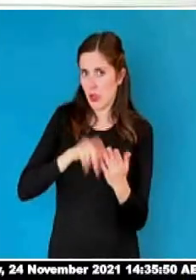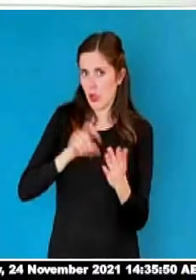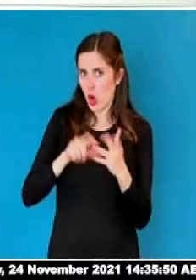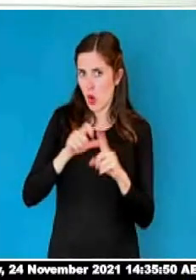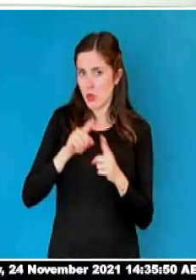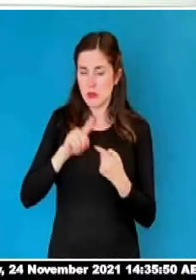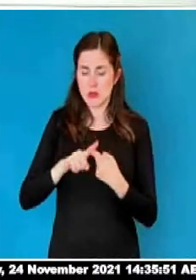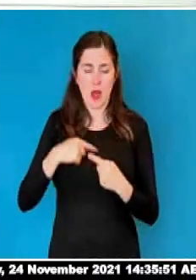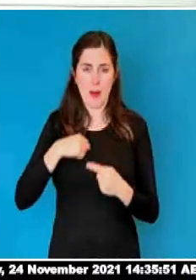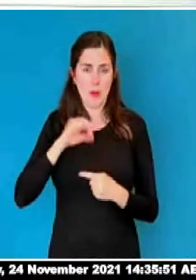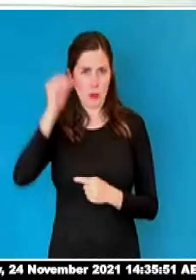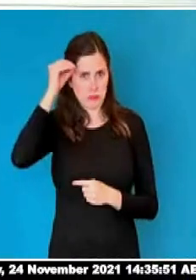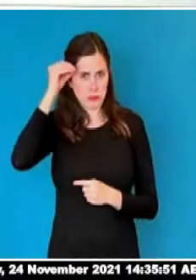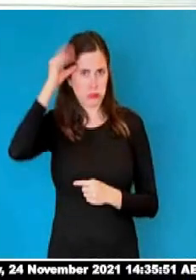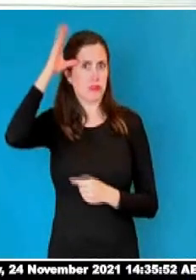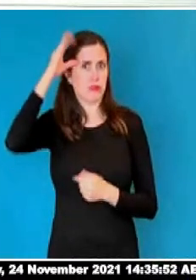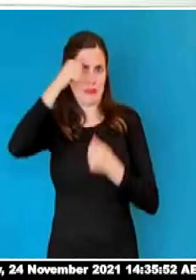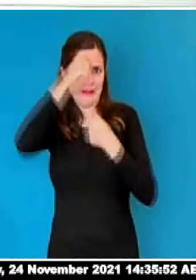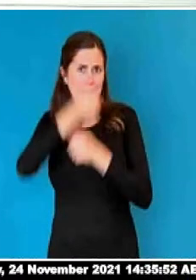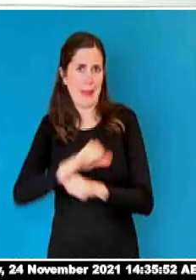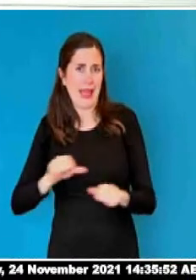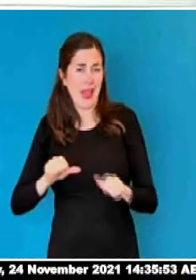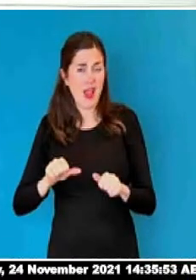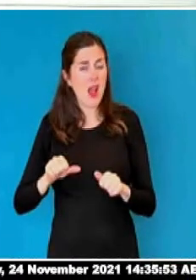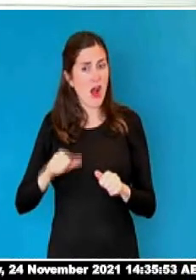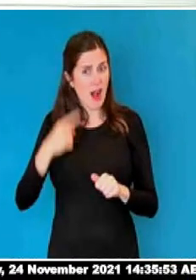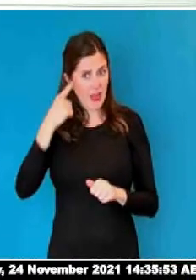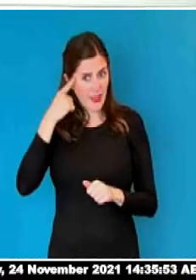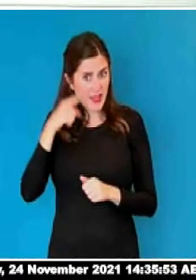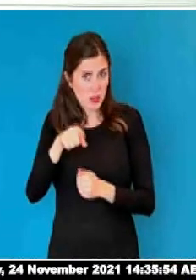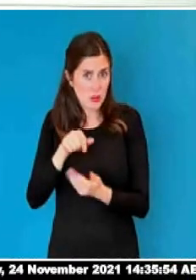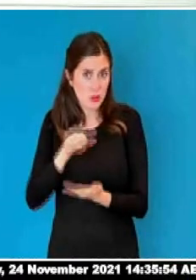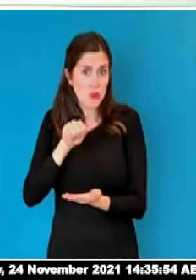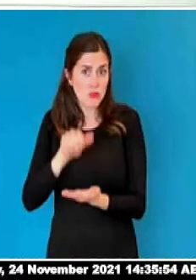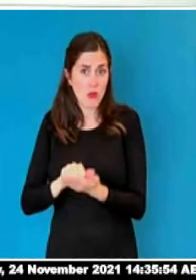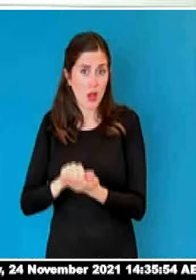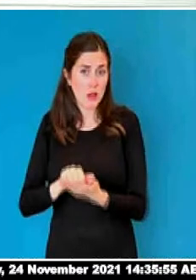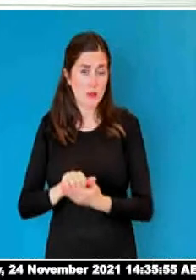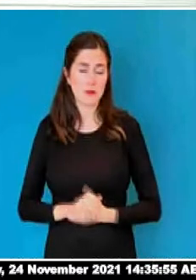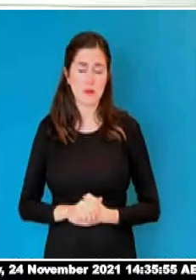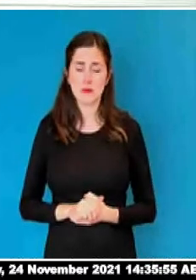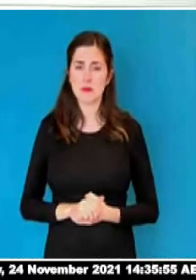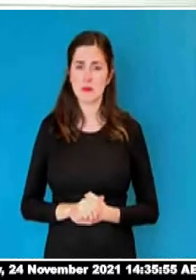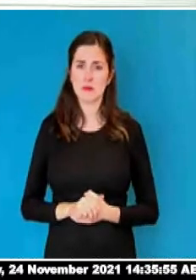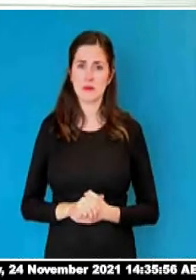the detail of it, that would seem to be appropriate, yes, that that would be